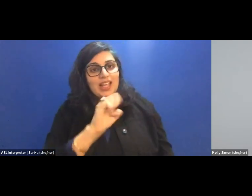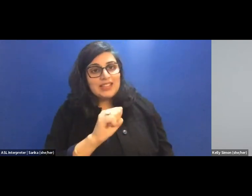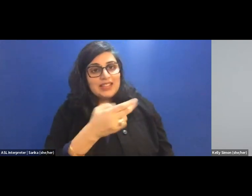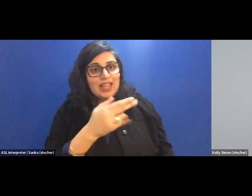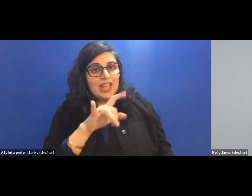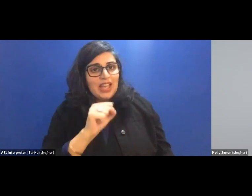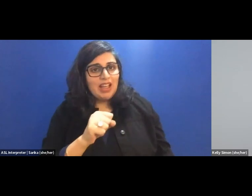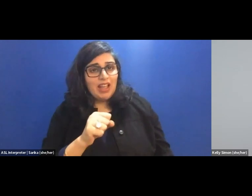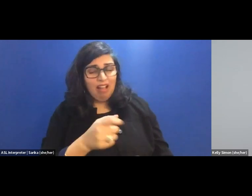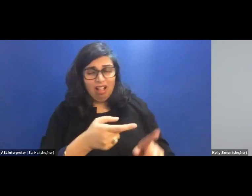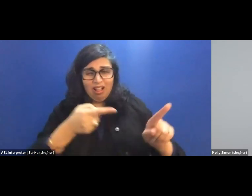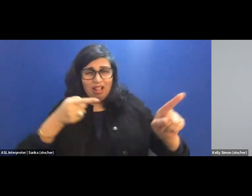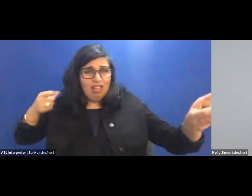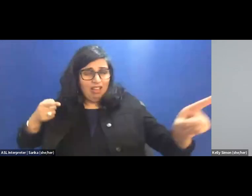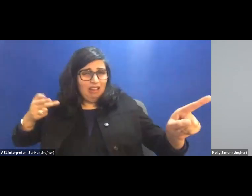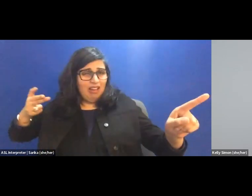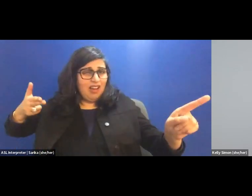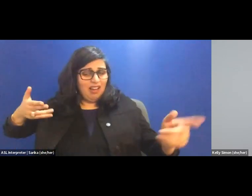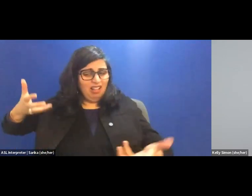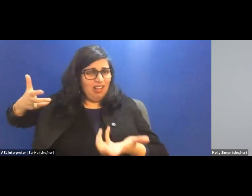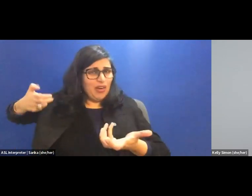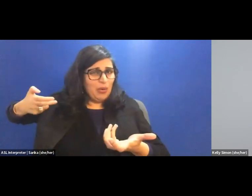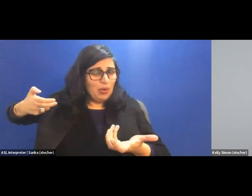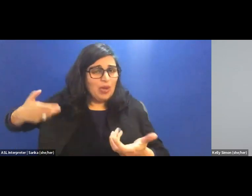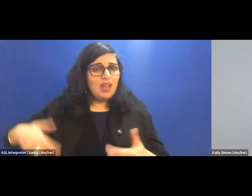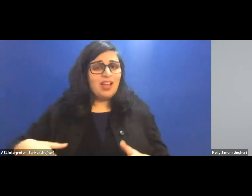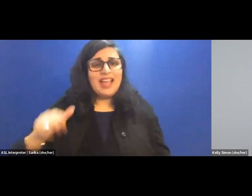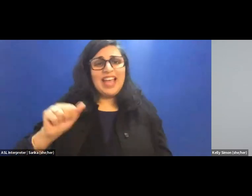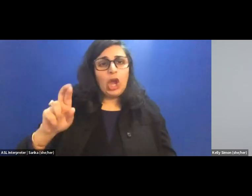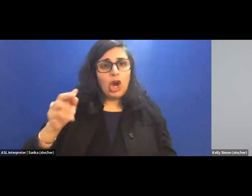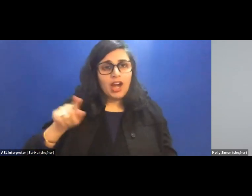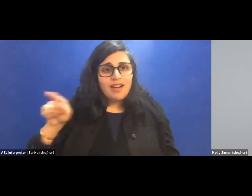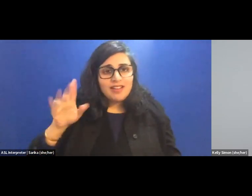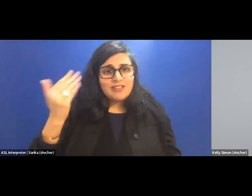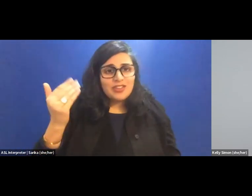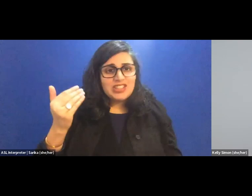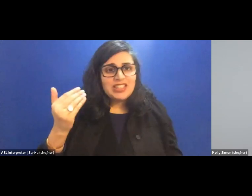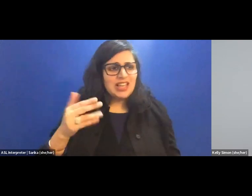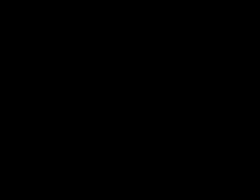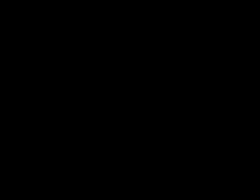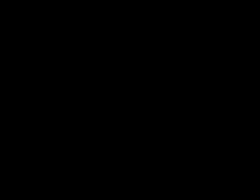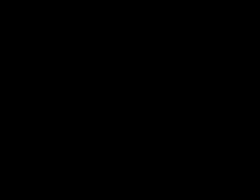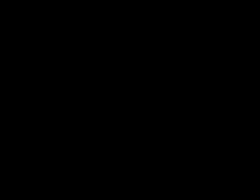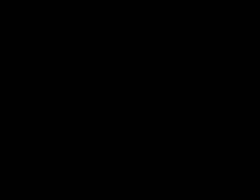Portland police officer Andrew Hearst shot an unarmed teenage kid from